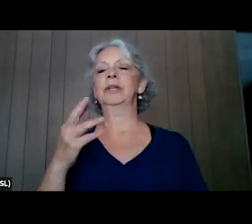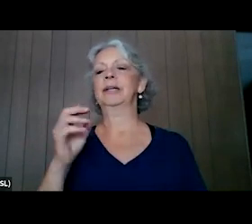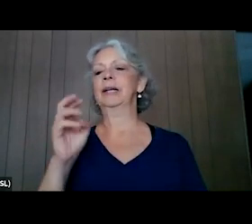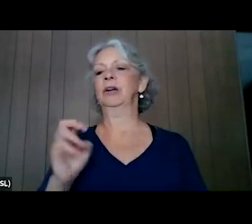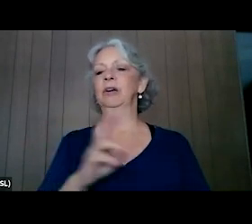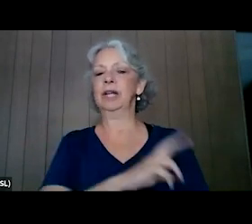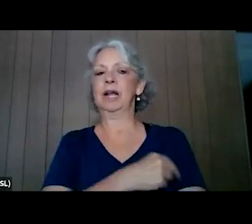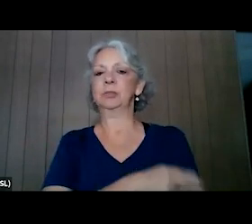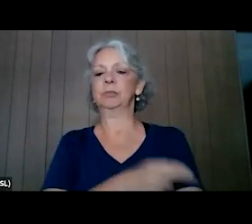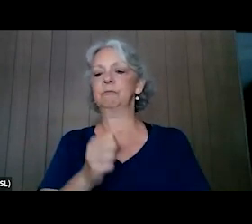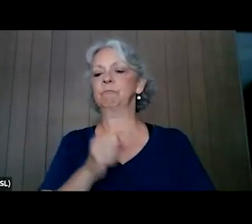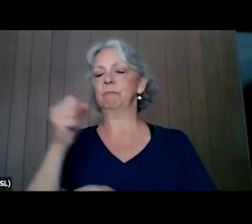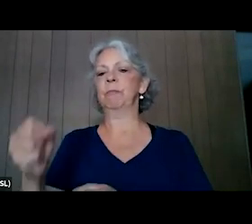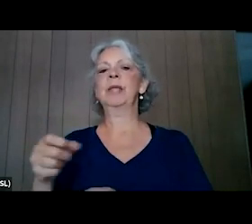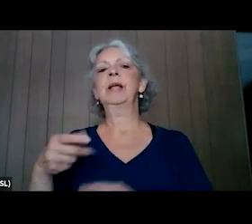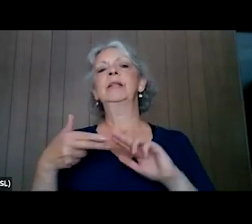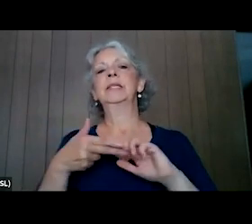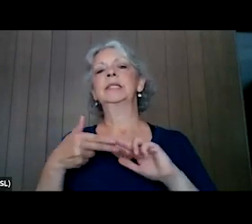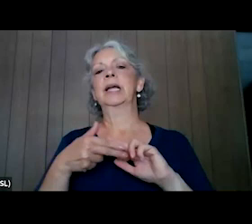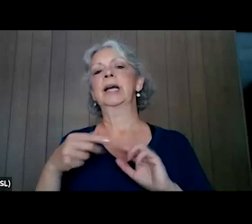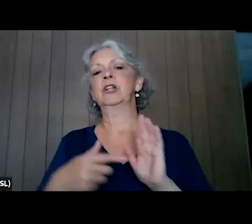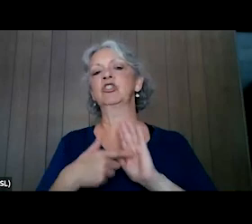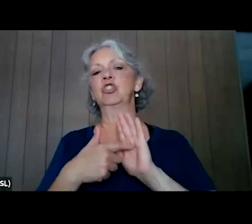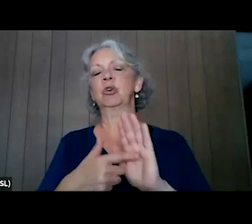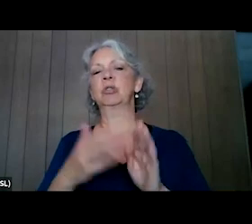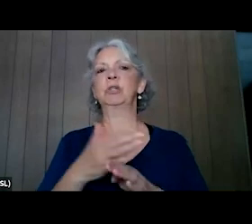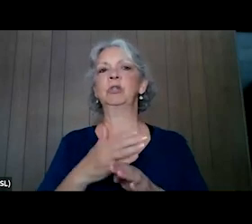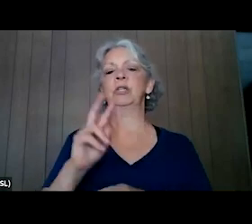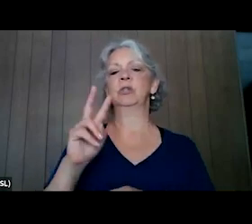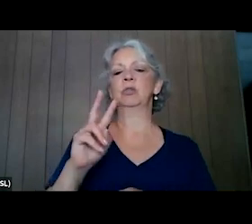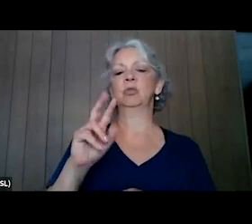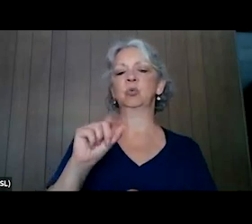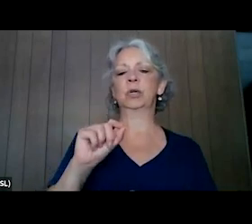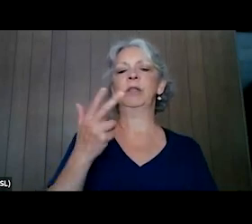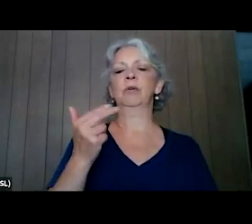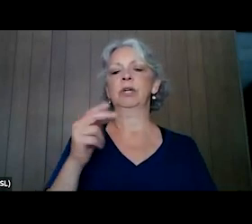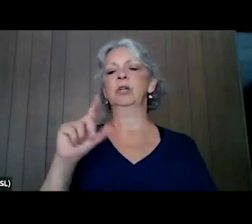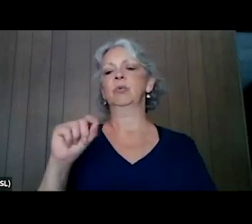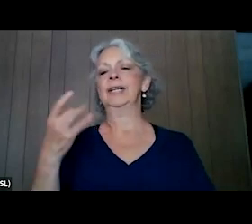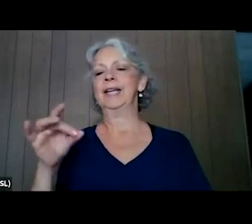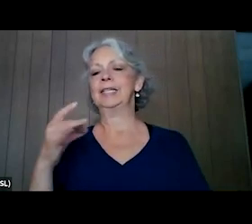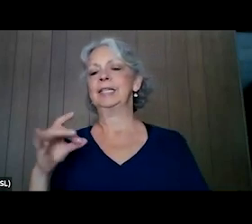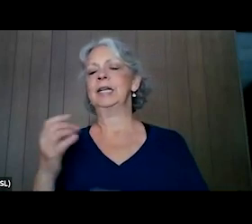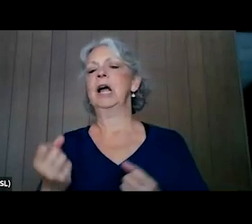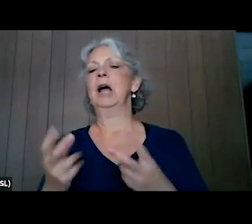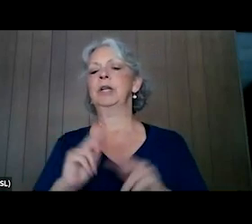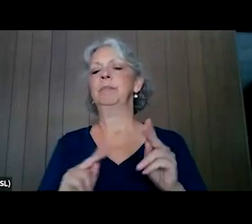So this slide kind of just shows between 2013-2018 that the number of hospitalizations